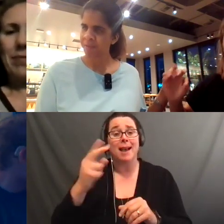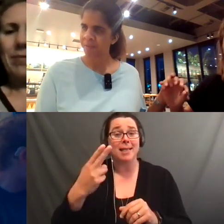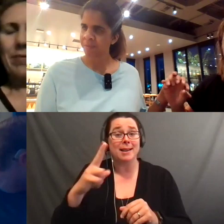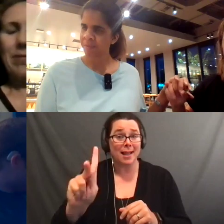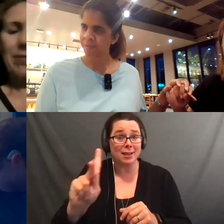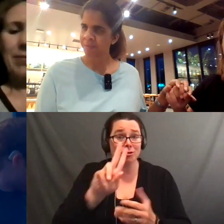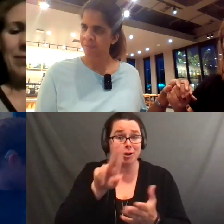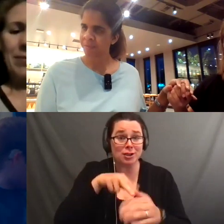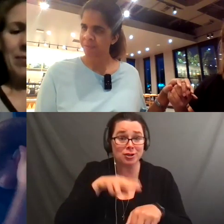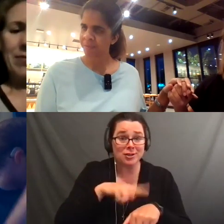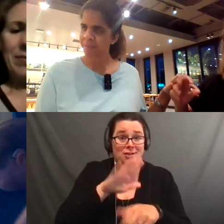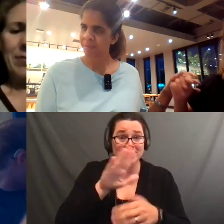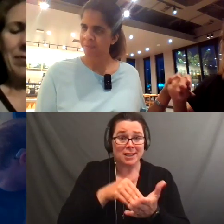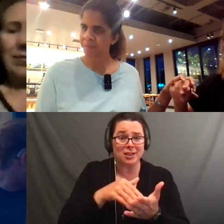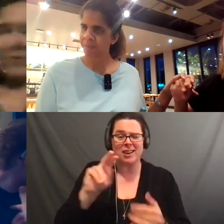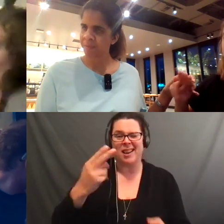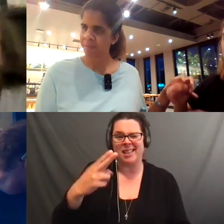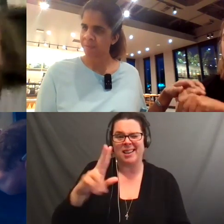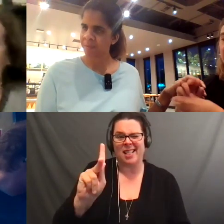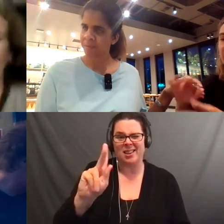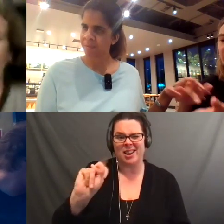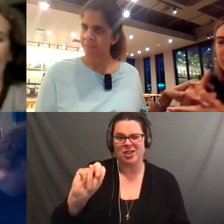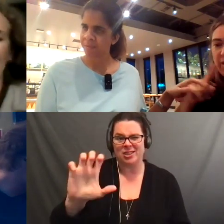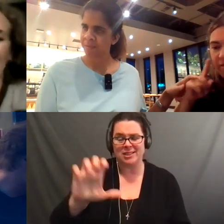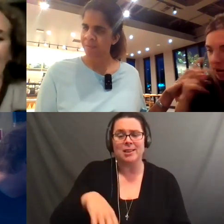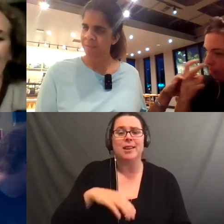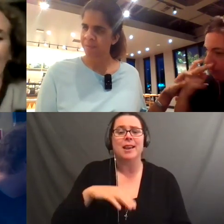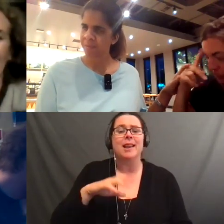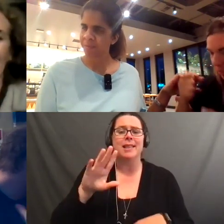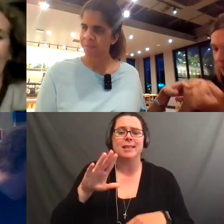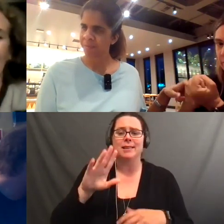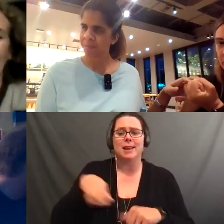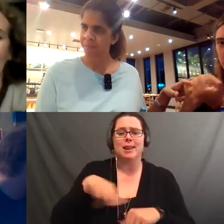National Center on Deafblindness just for their support and